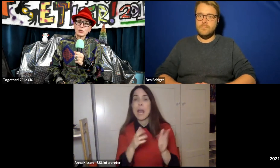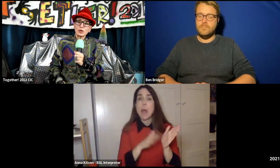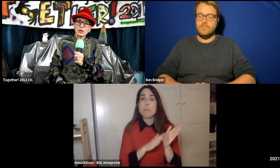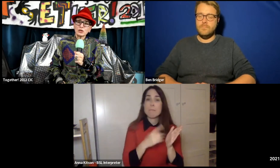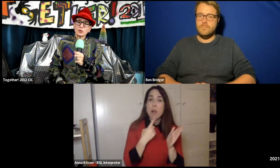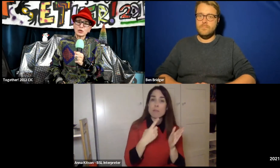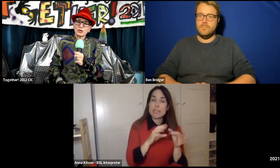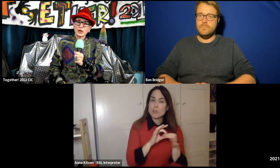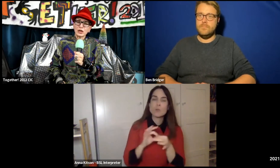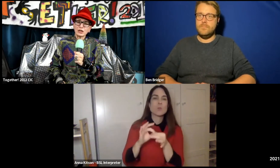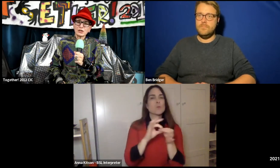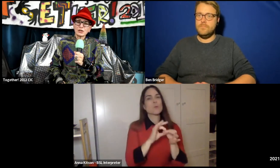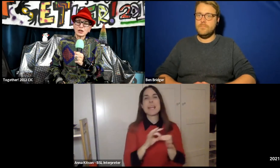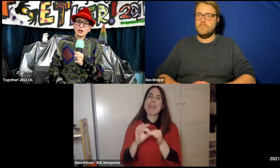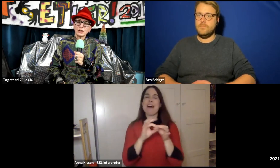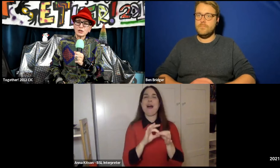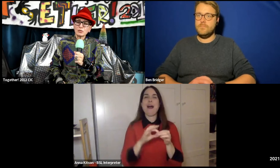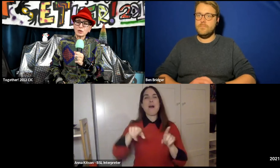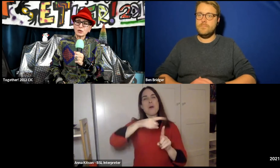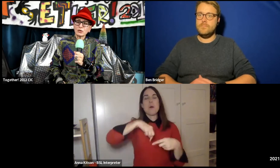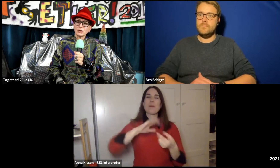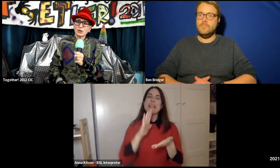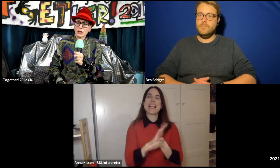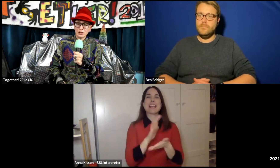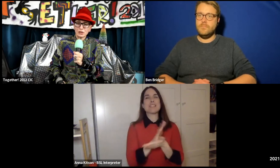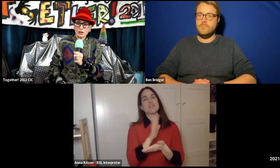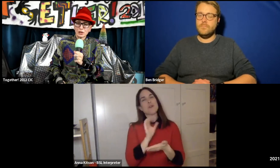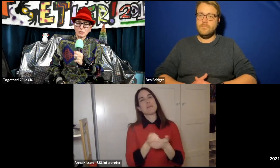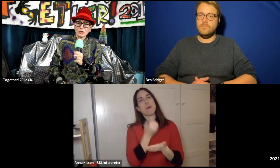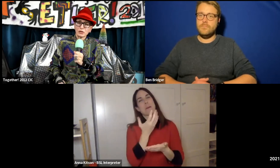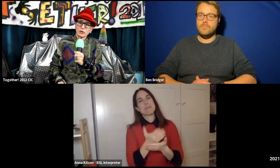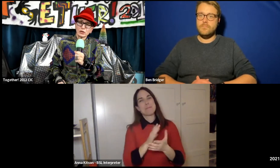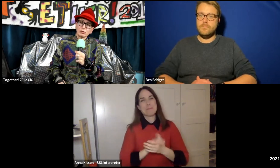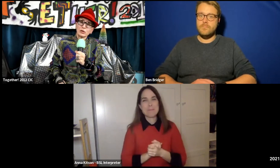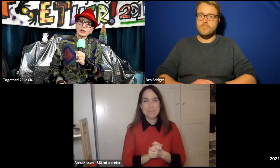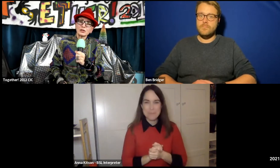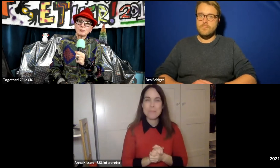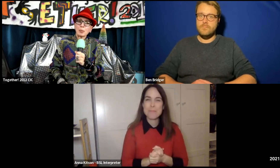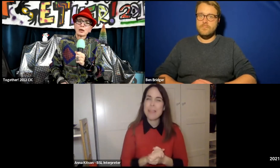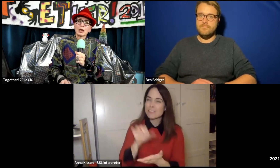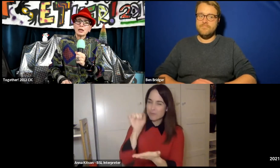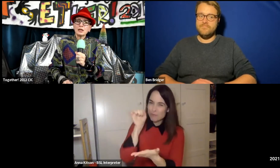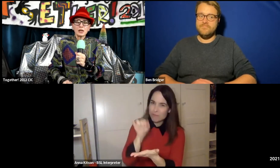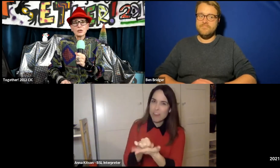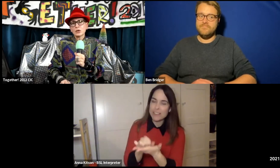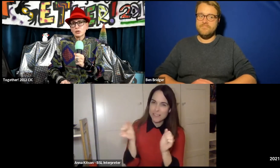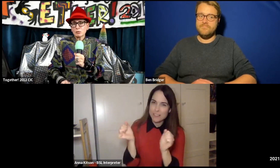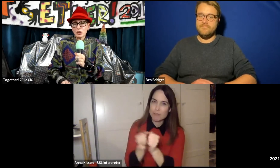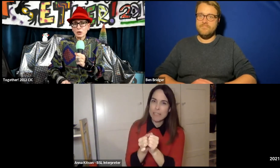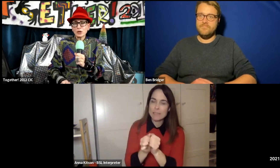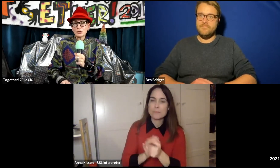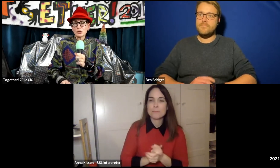we enjoyed that, and I think that's absolutely right. Another of the poets